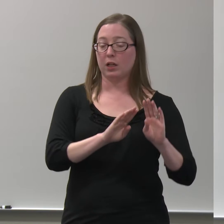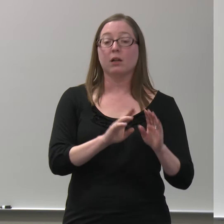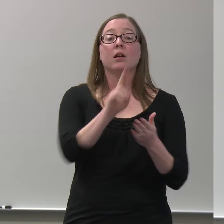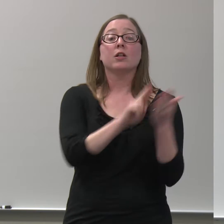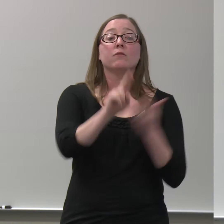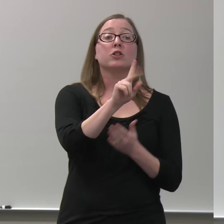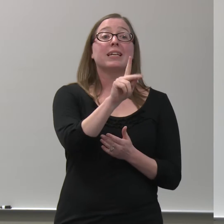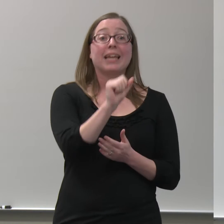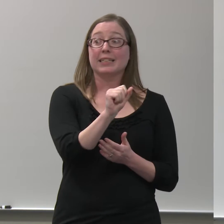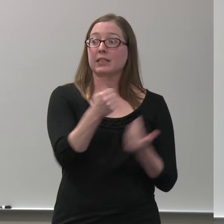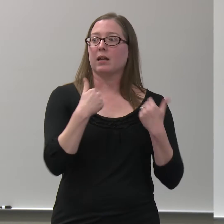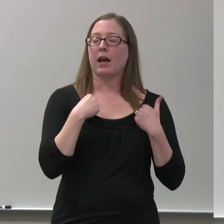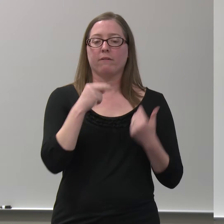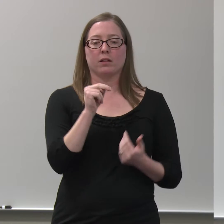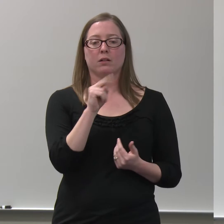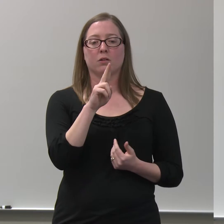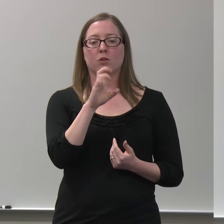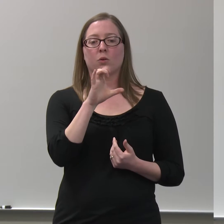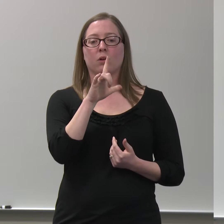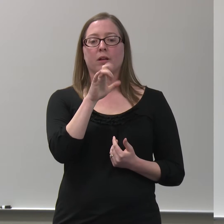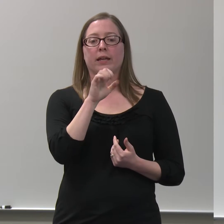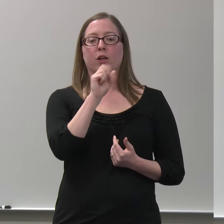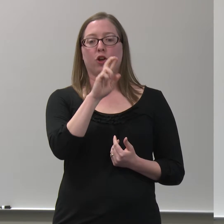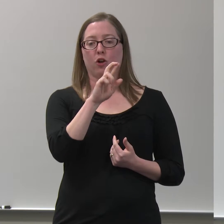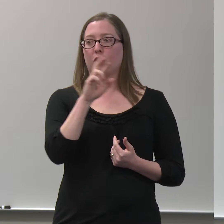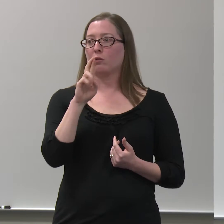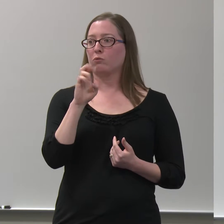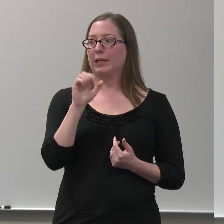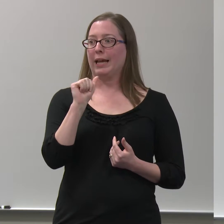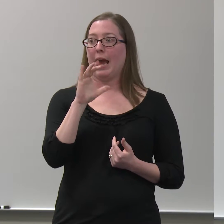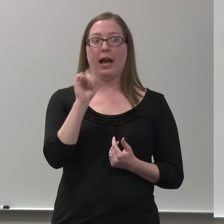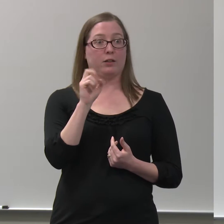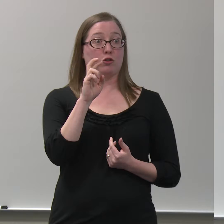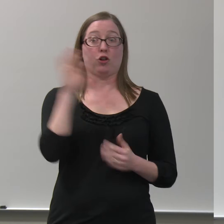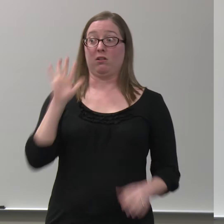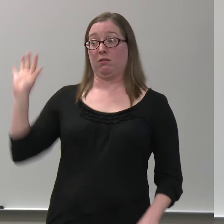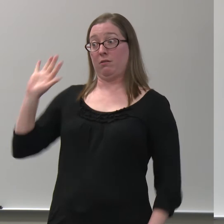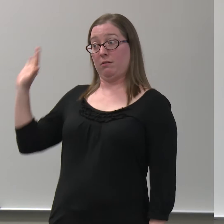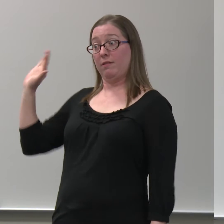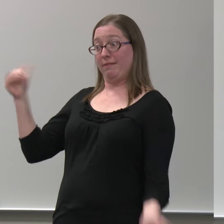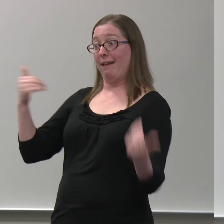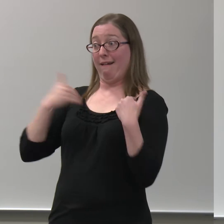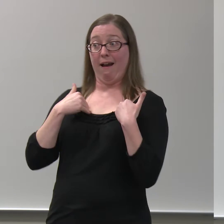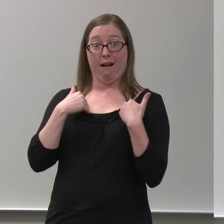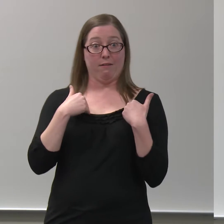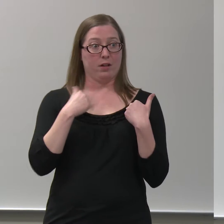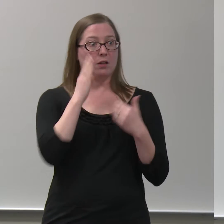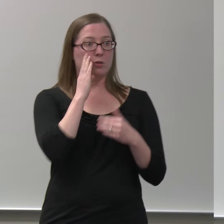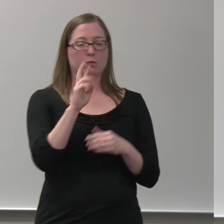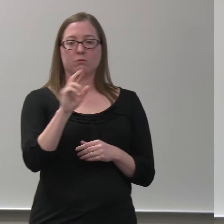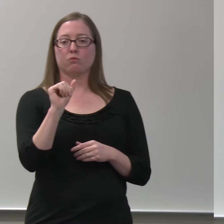at the University of Kansas back then. It was-- and so they irradiated things, and I worked